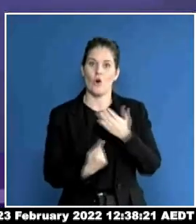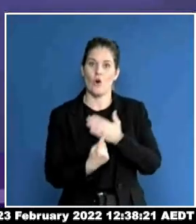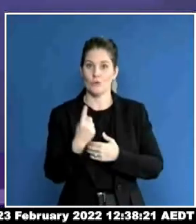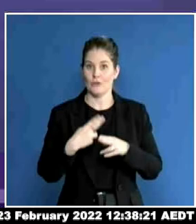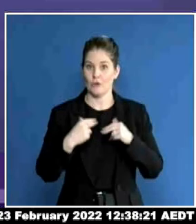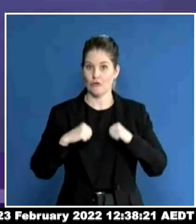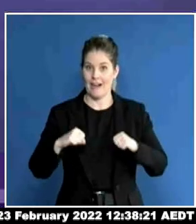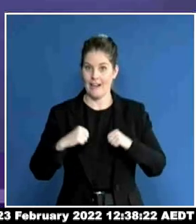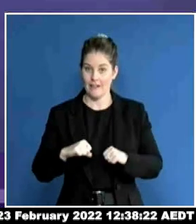I really appreciated it.